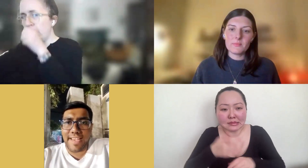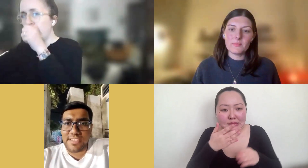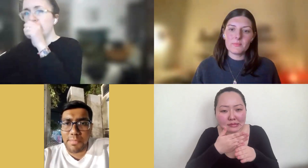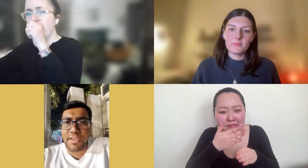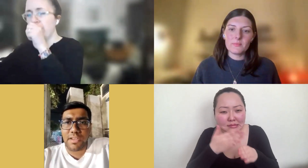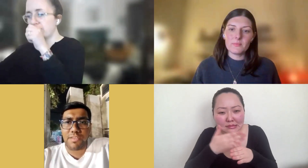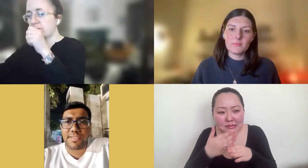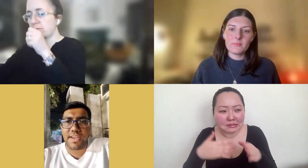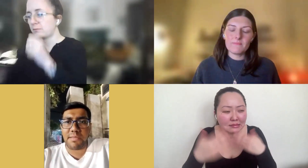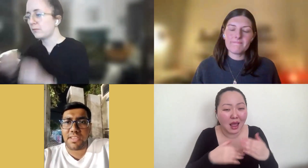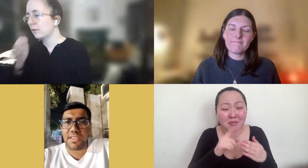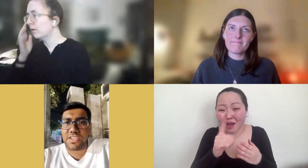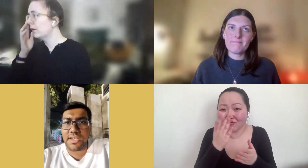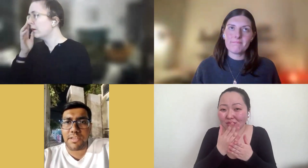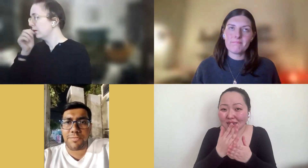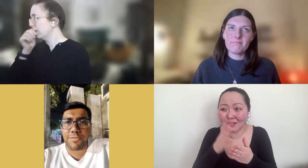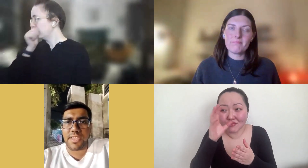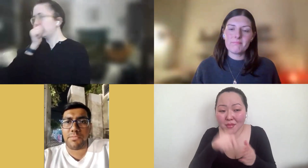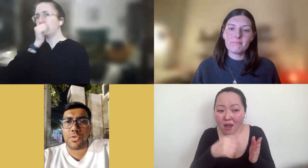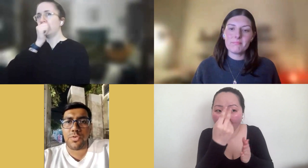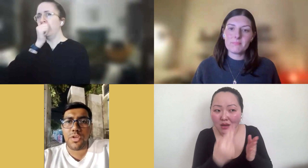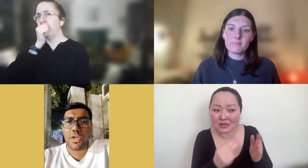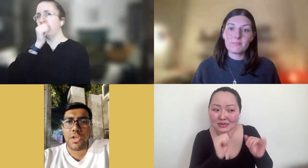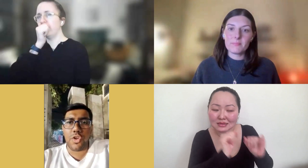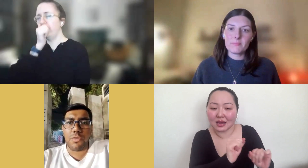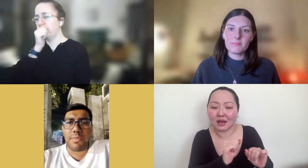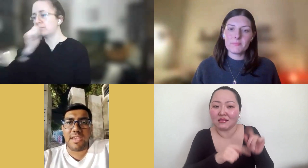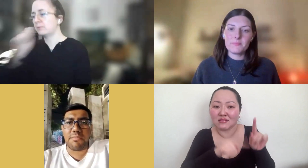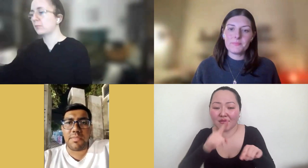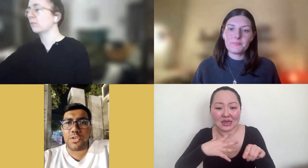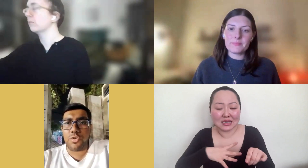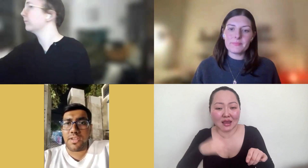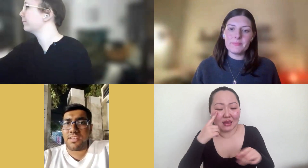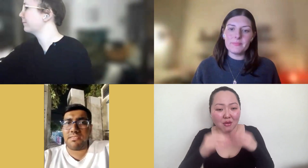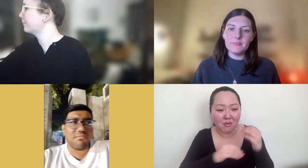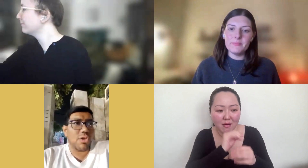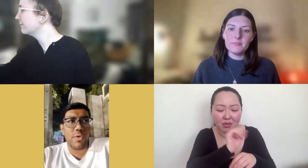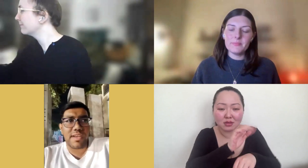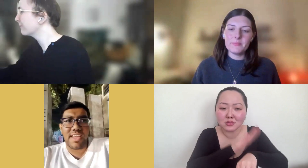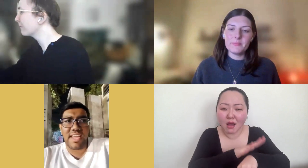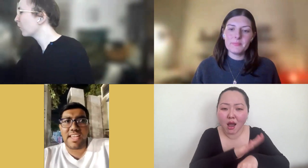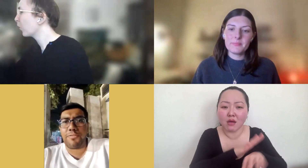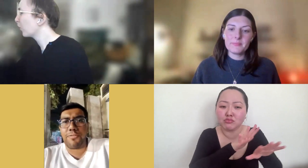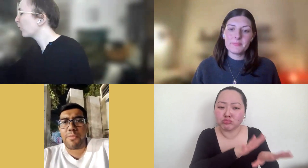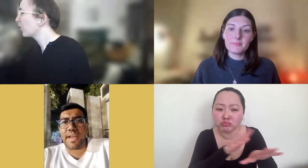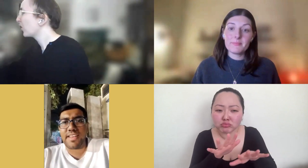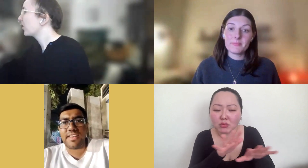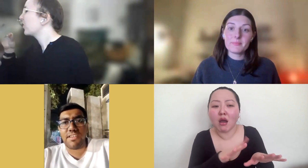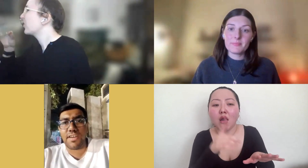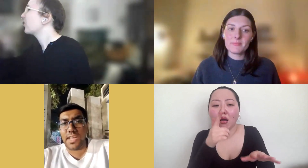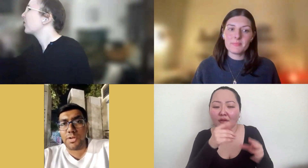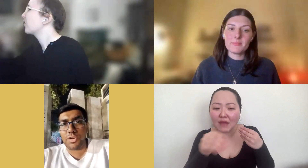the flexible of time, the ability for them to be able to do it in the format that they were